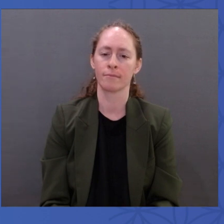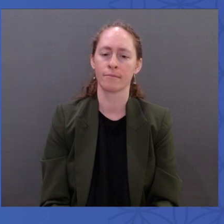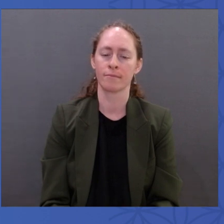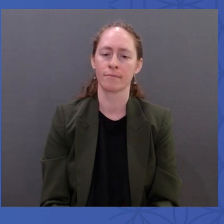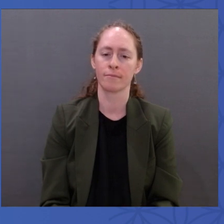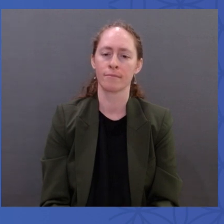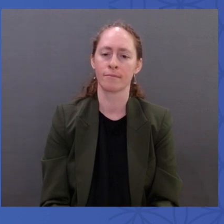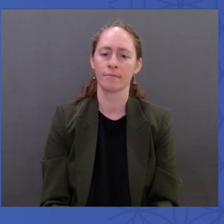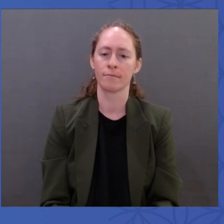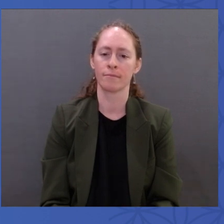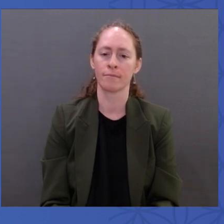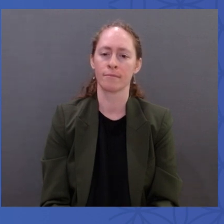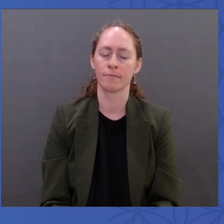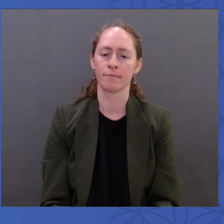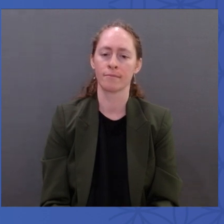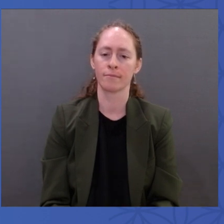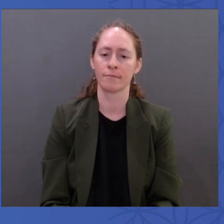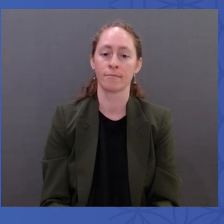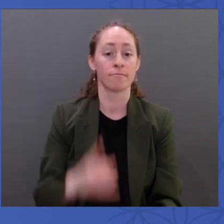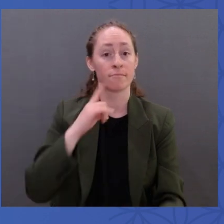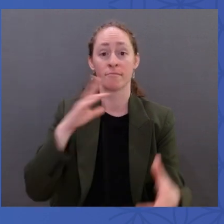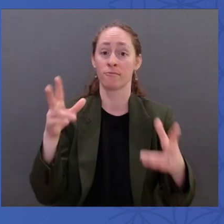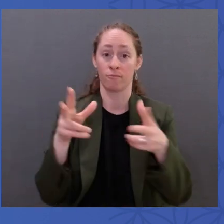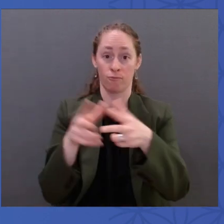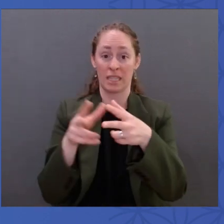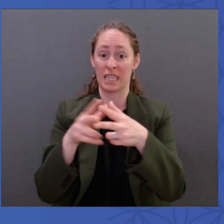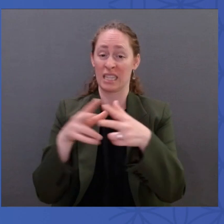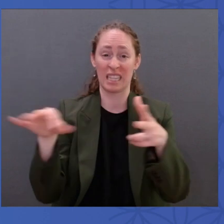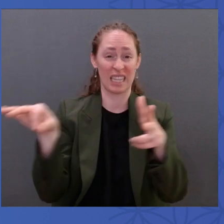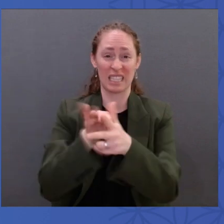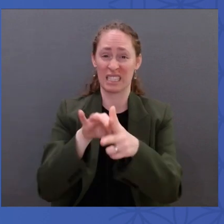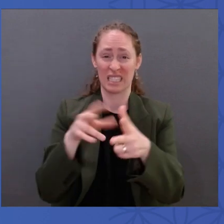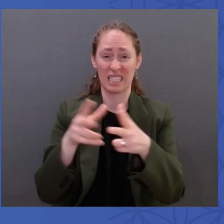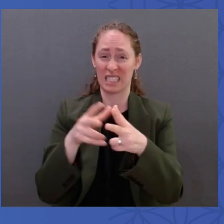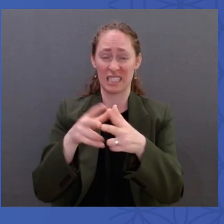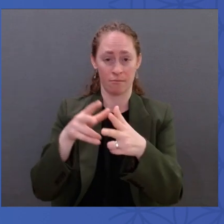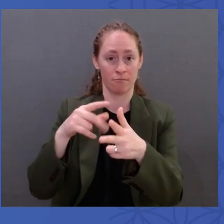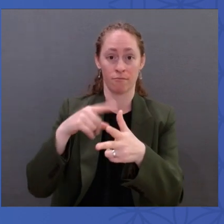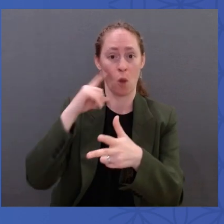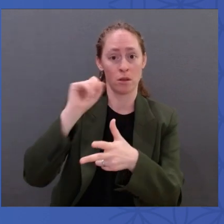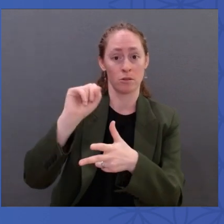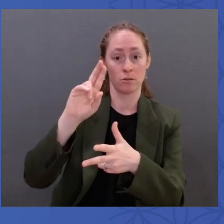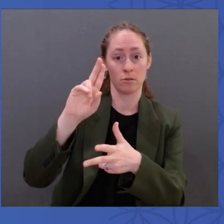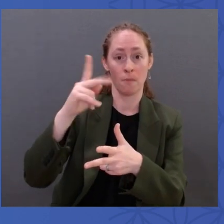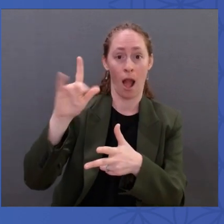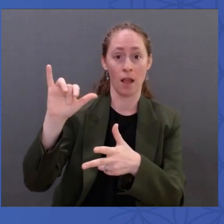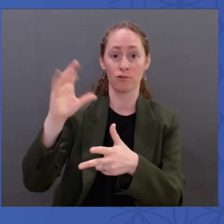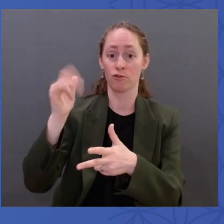between us are trust, transparency and timelines.